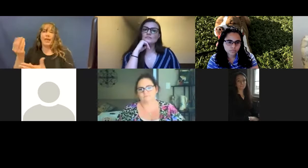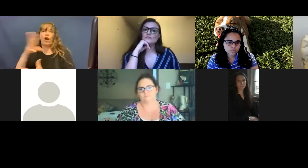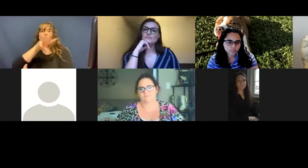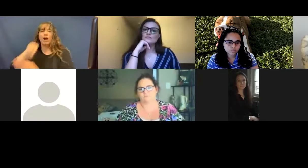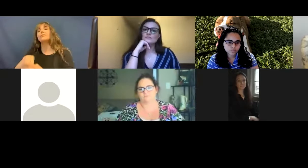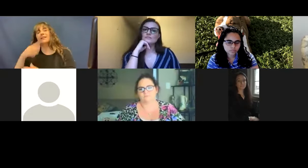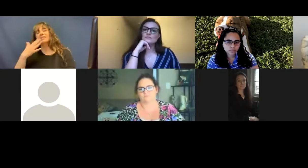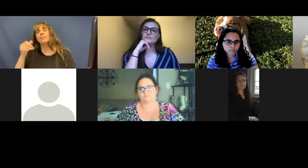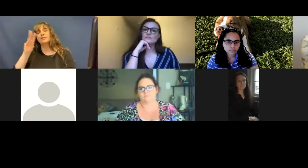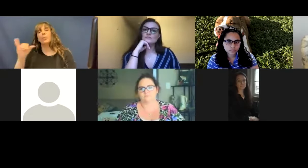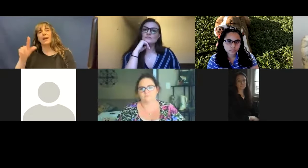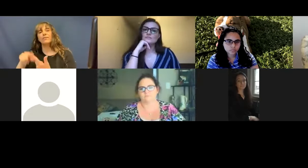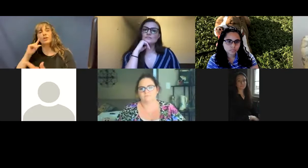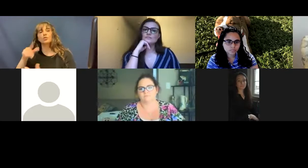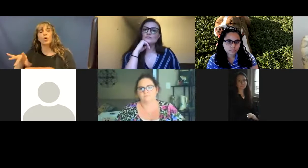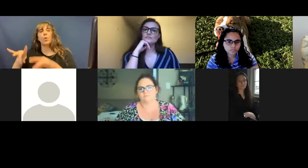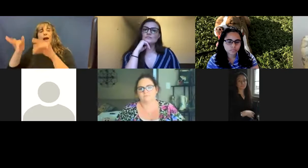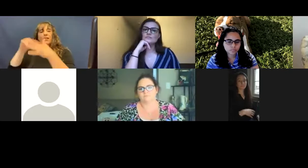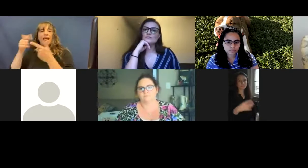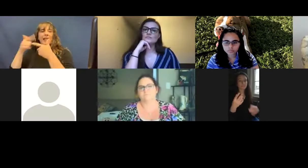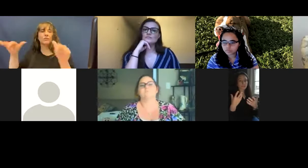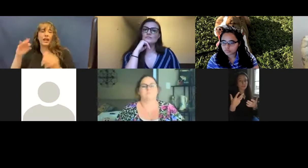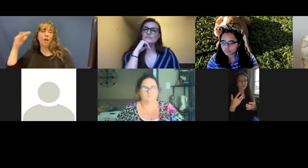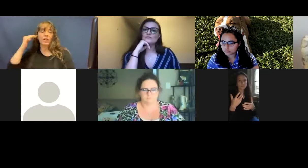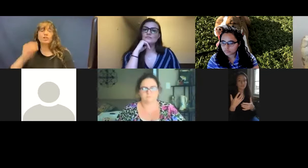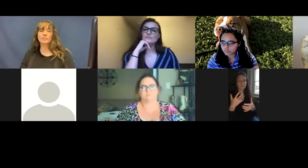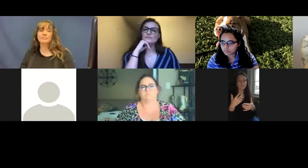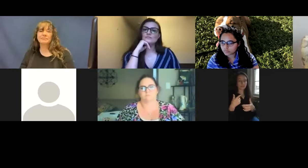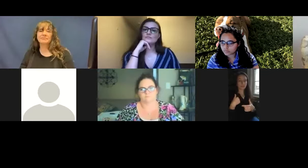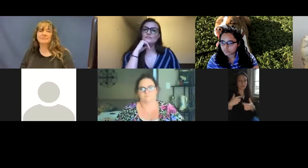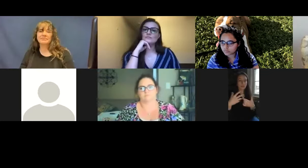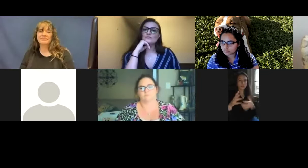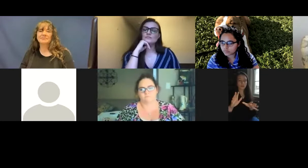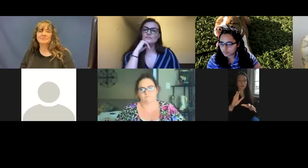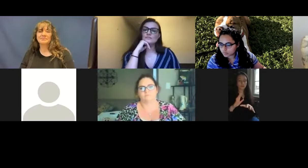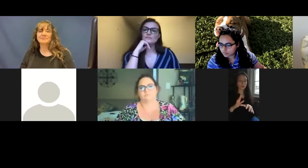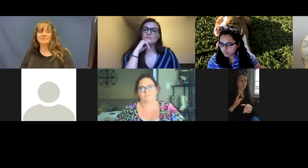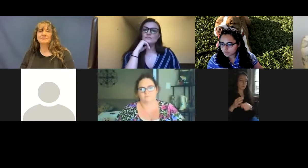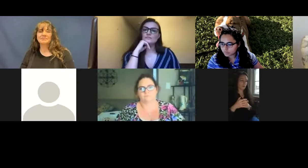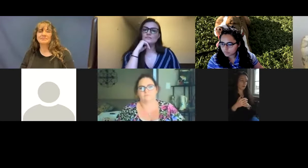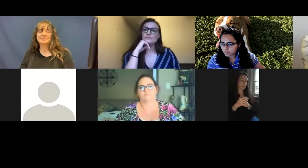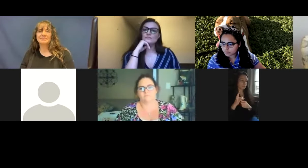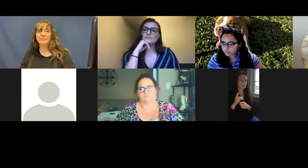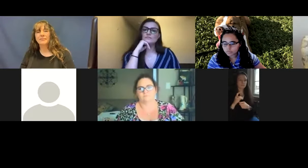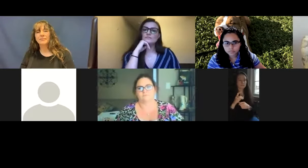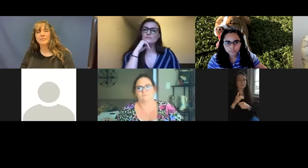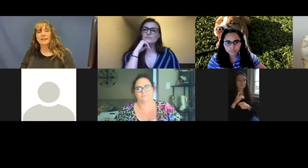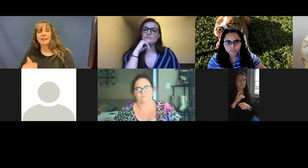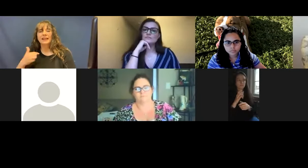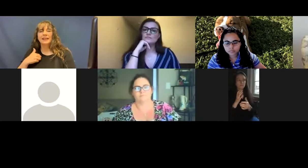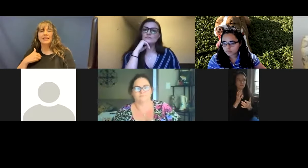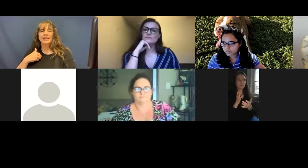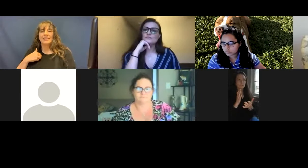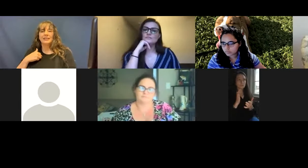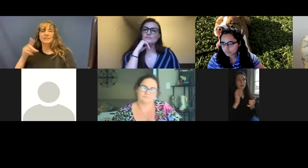and knowledge. >> DR. JENNIFER MILLER: I don't want to stop